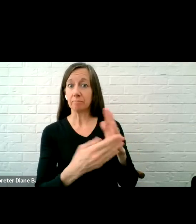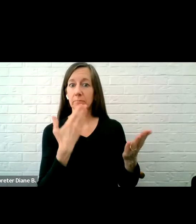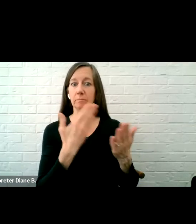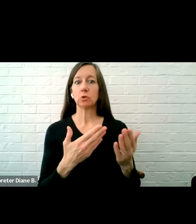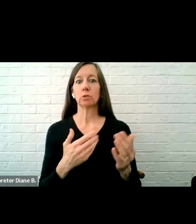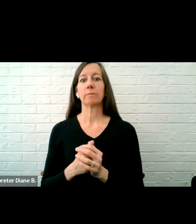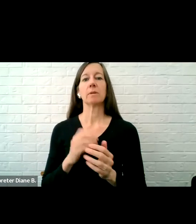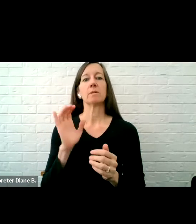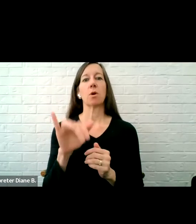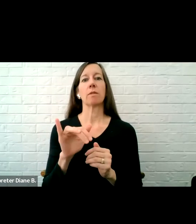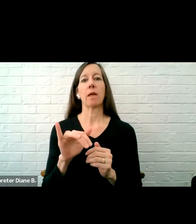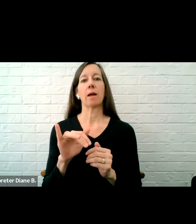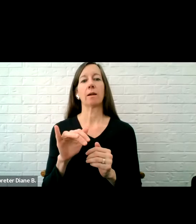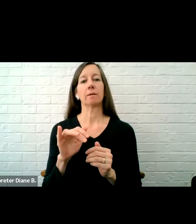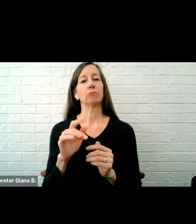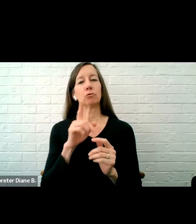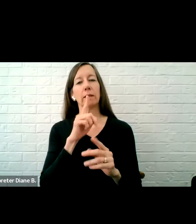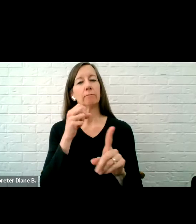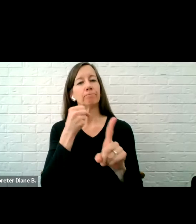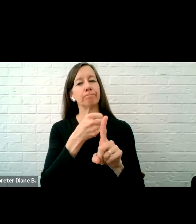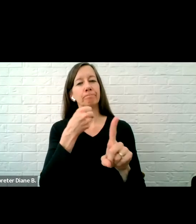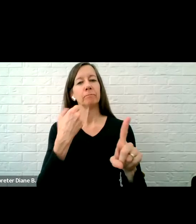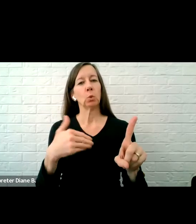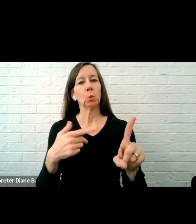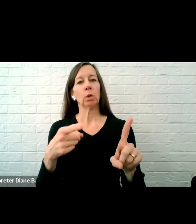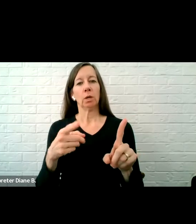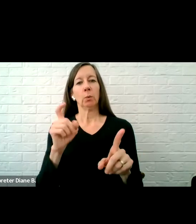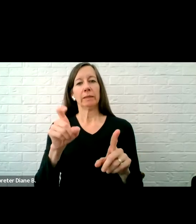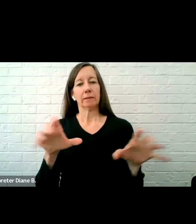for people with Iddd, and that really, really the need to do more to increase the number of